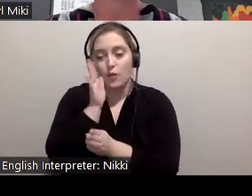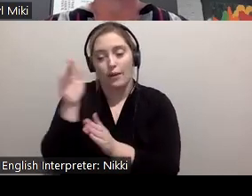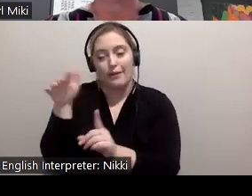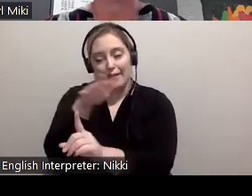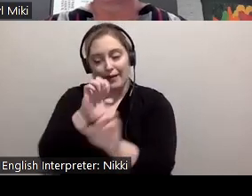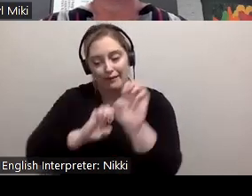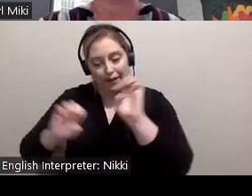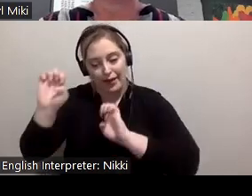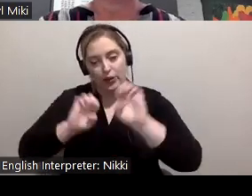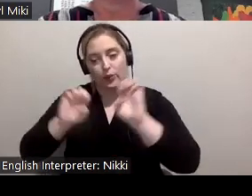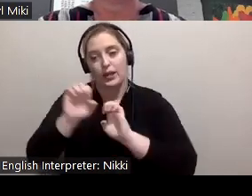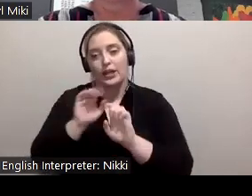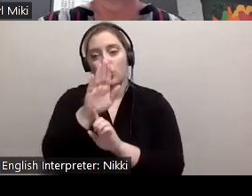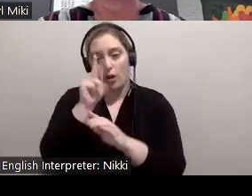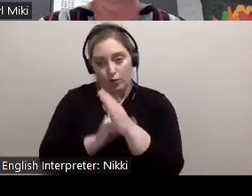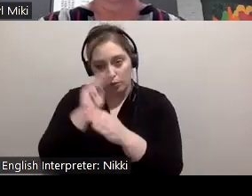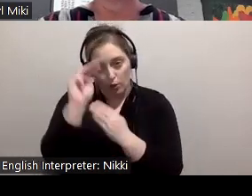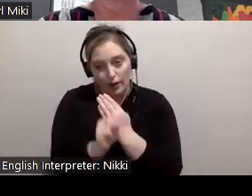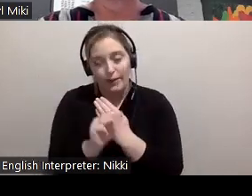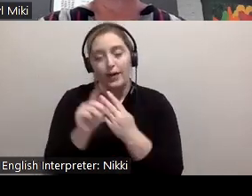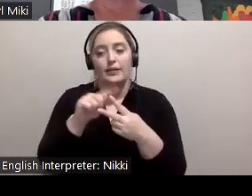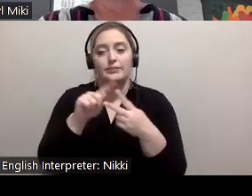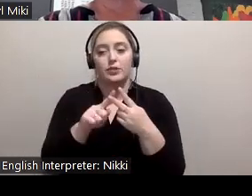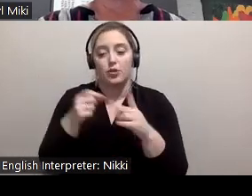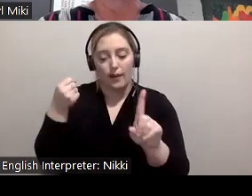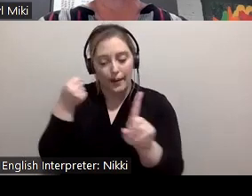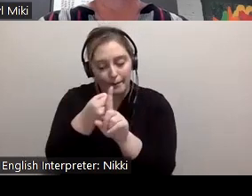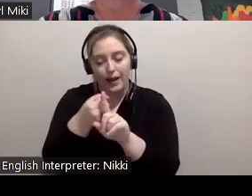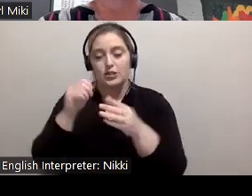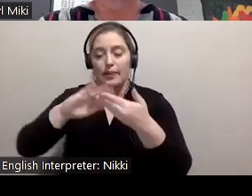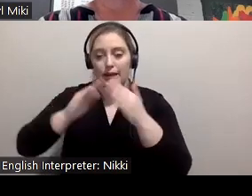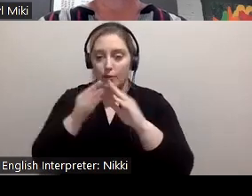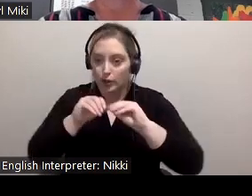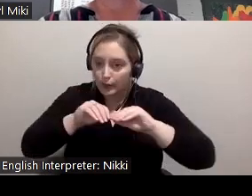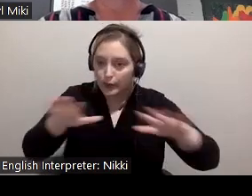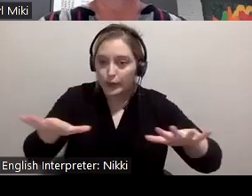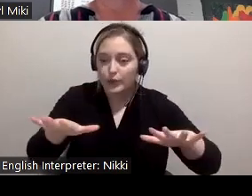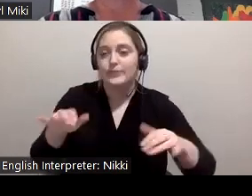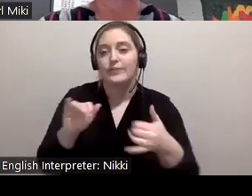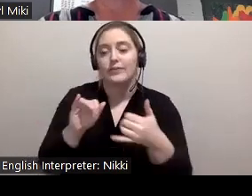your progress in inclusion, and the administration of your